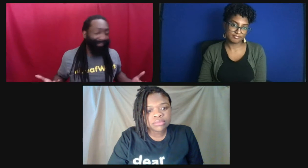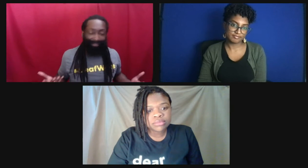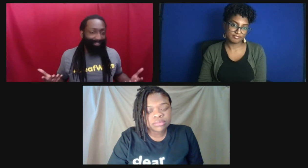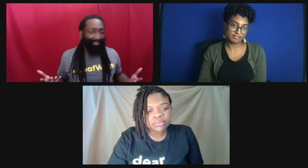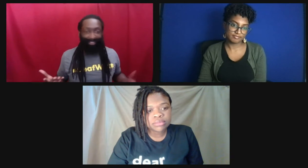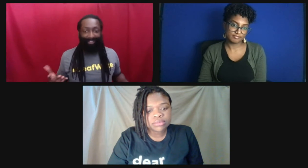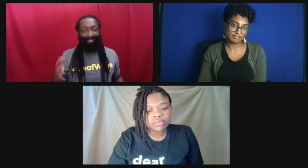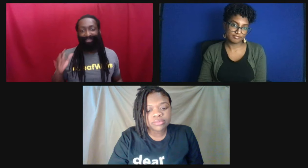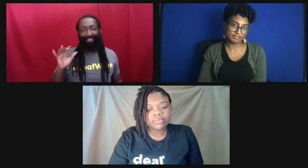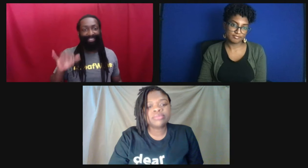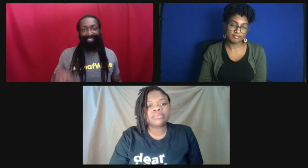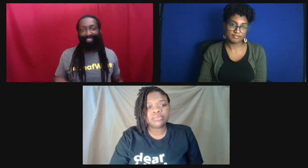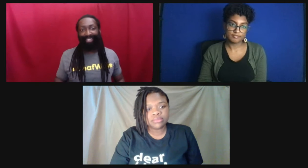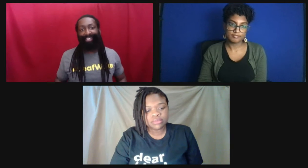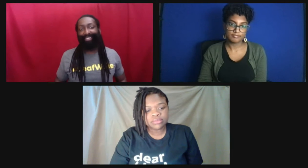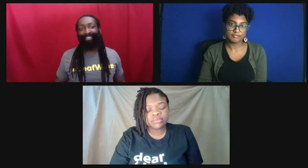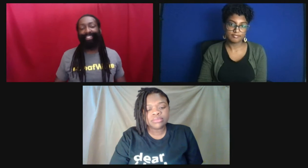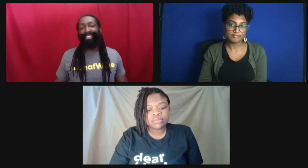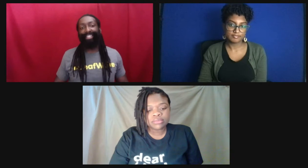You know, doing what you love doing